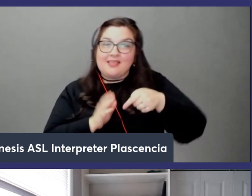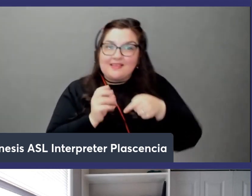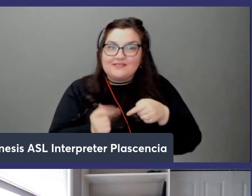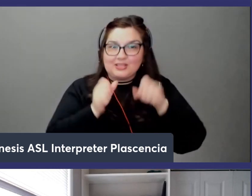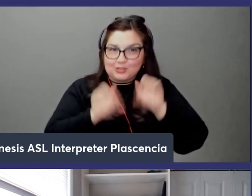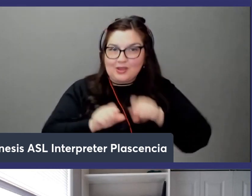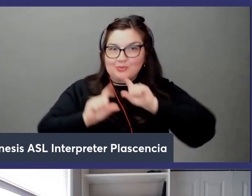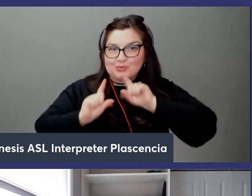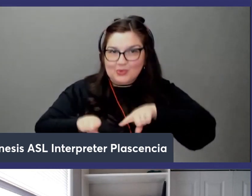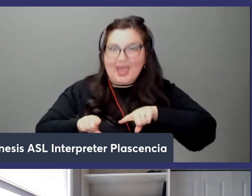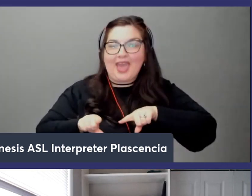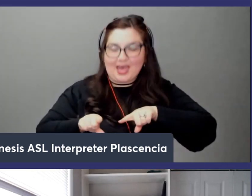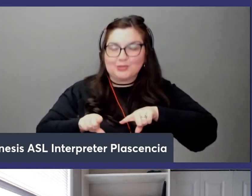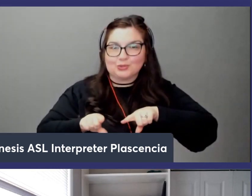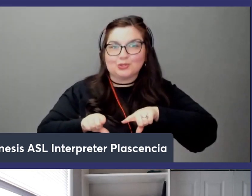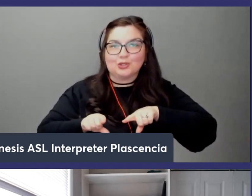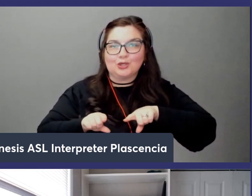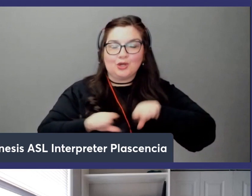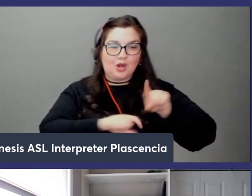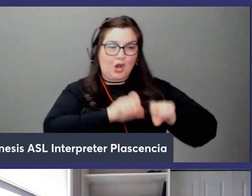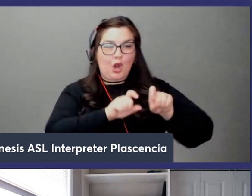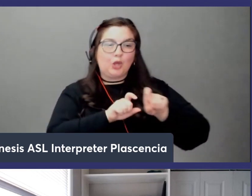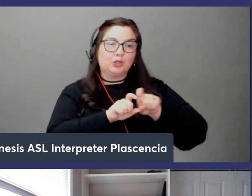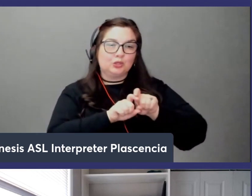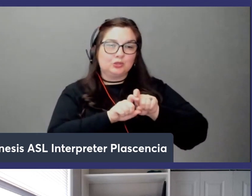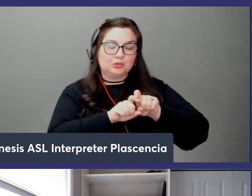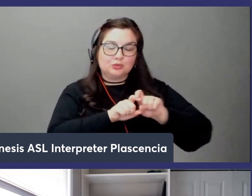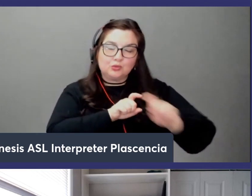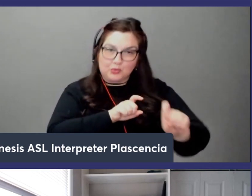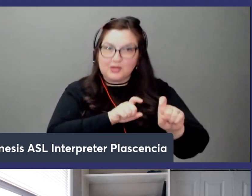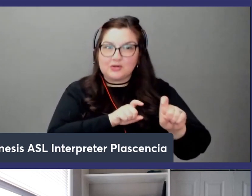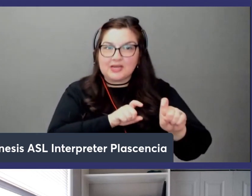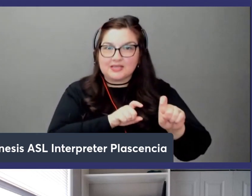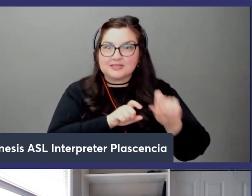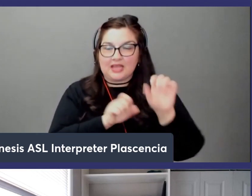and vertically scaling your instance will help with that scenario as well.